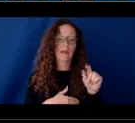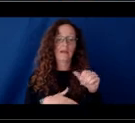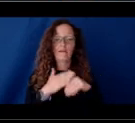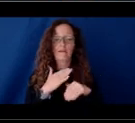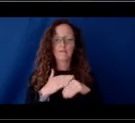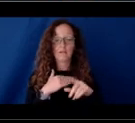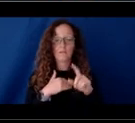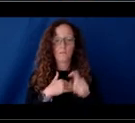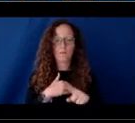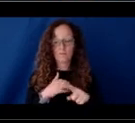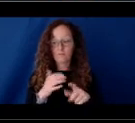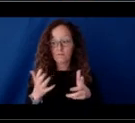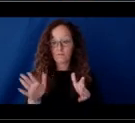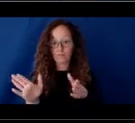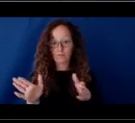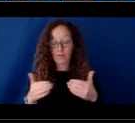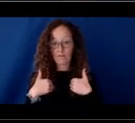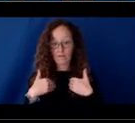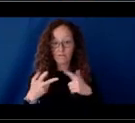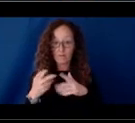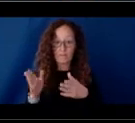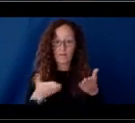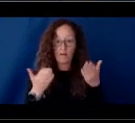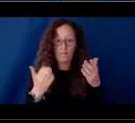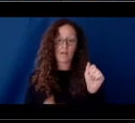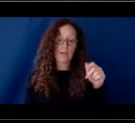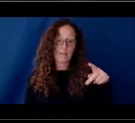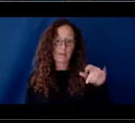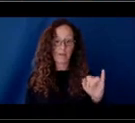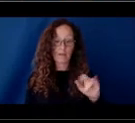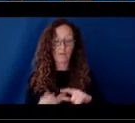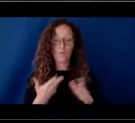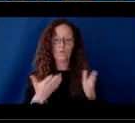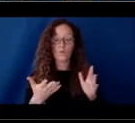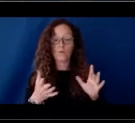or are you planning to offer API or service connections that allow automated queries for